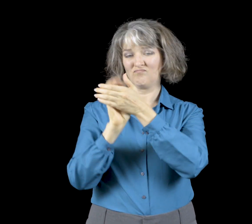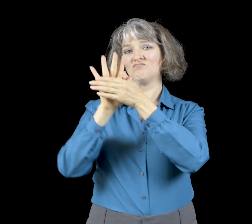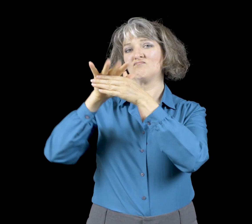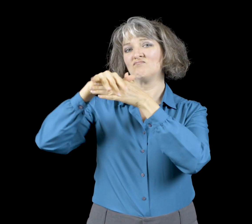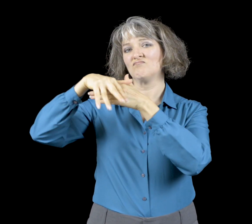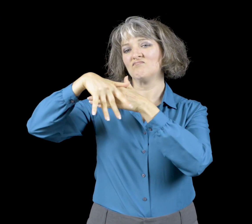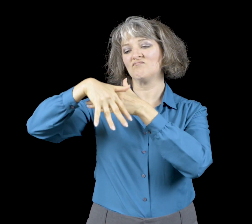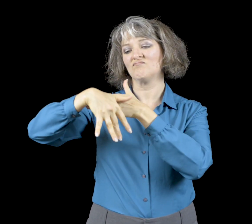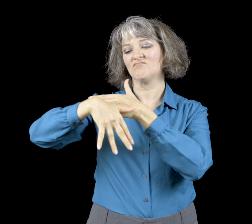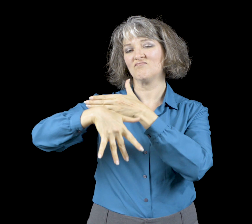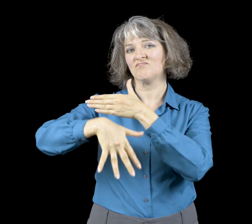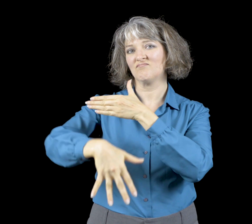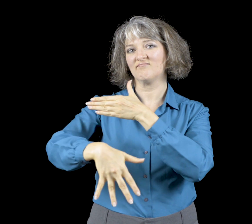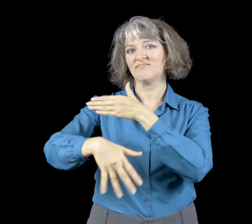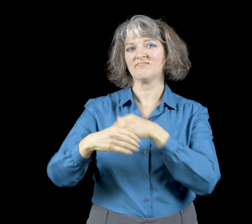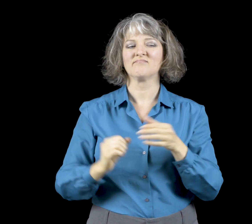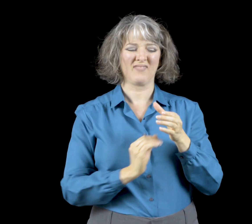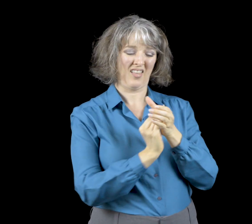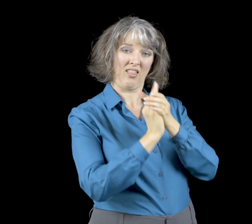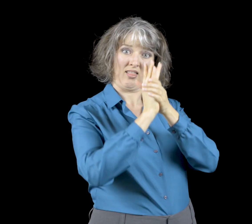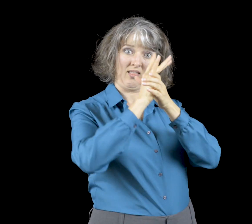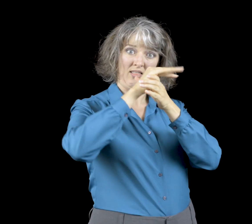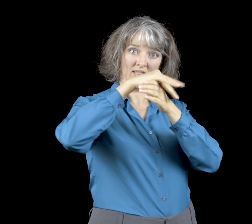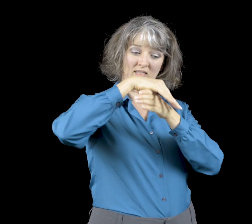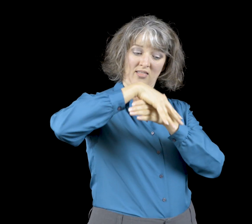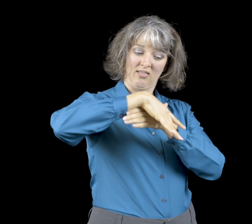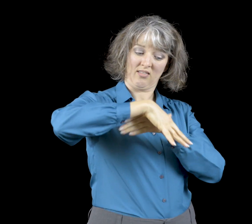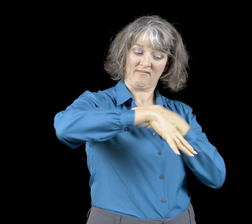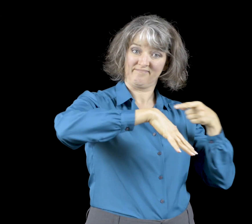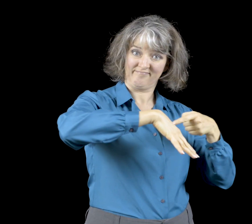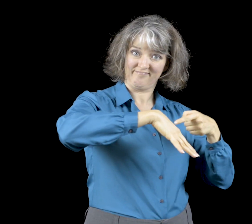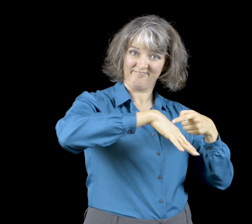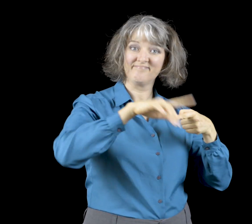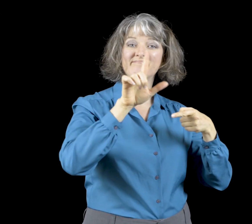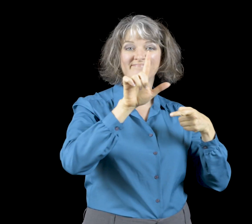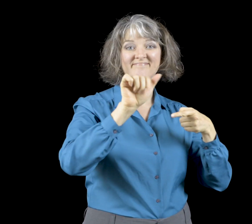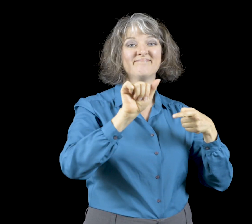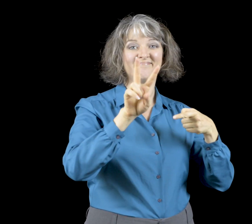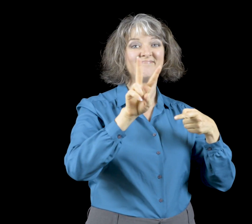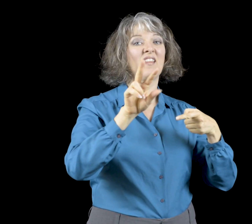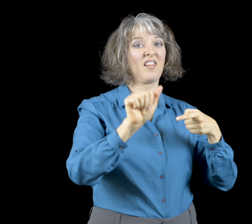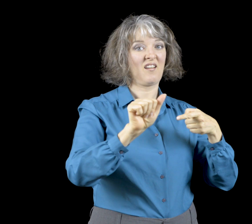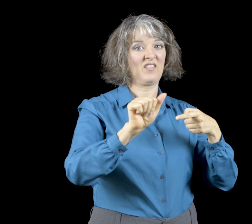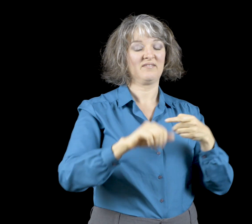Or molten rock erupting. A volcano with L-A-V-A flowing.